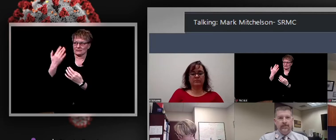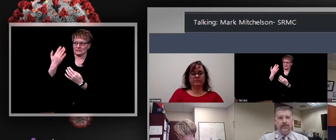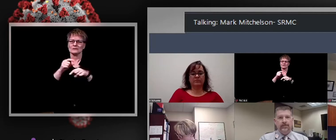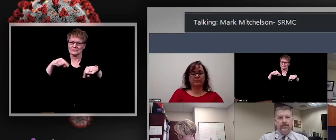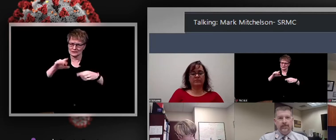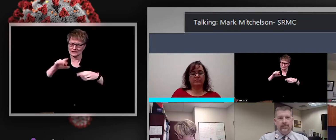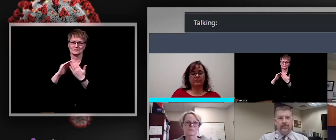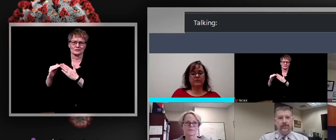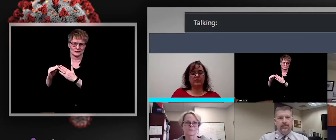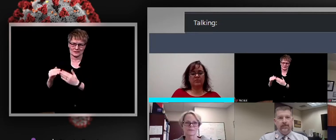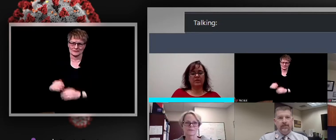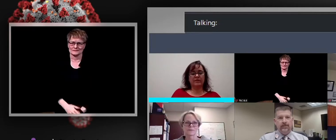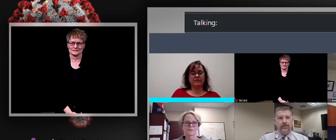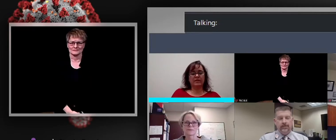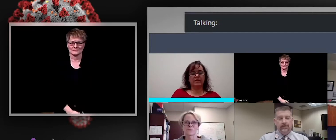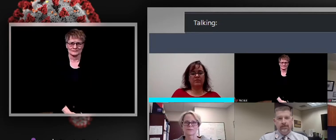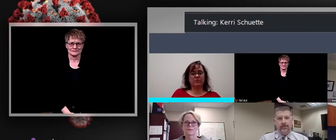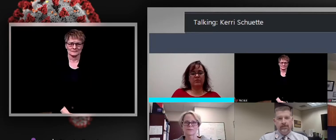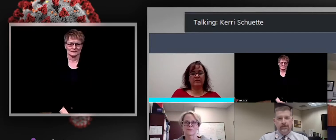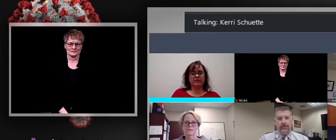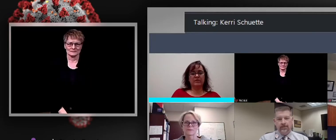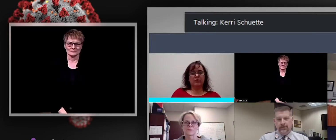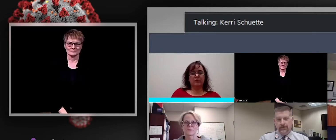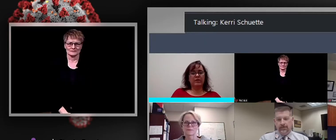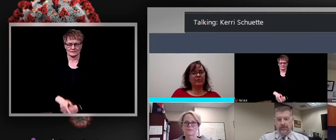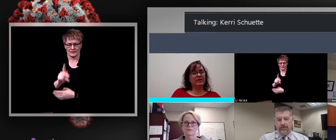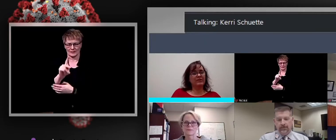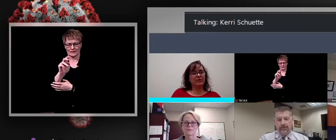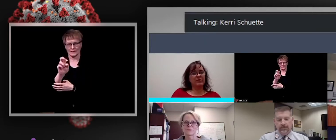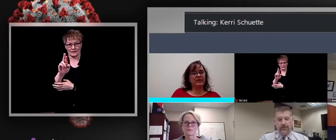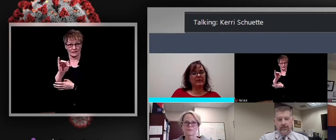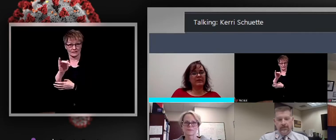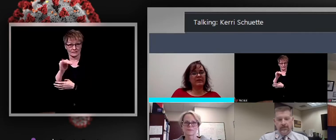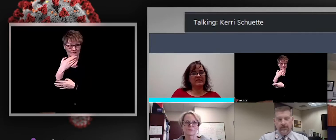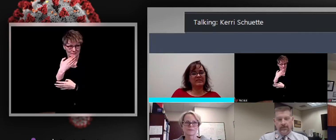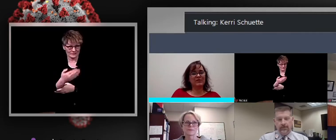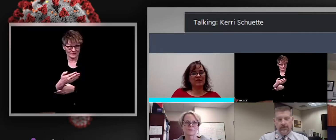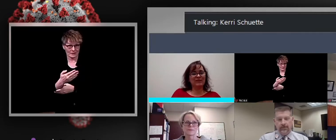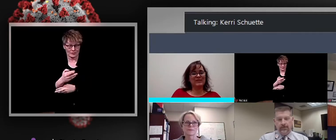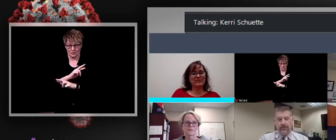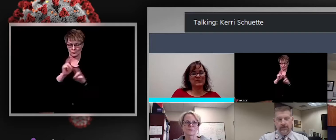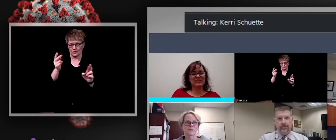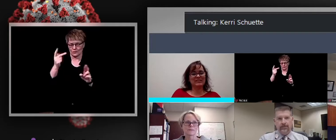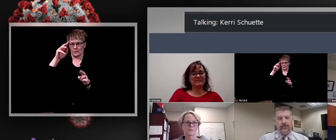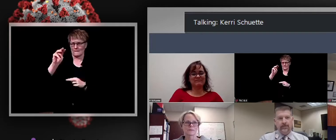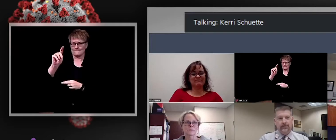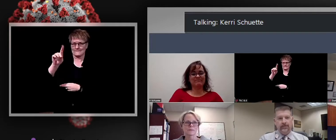All right. Thank you, everyone. We are ready for media questions if you all have some for